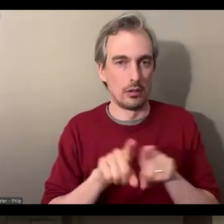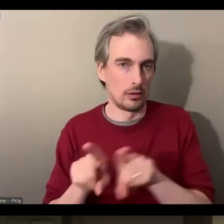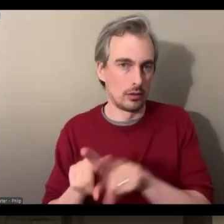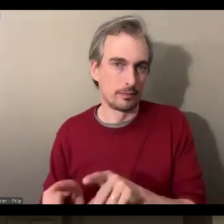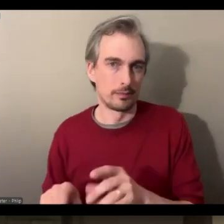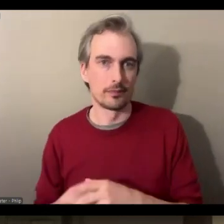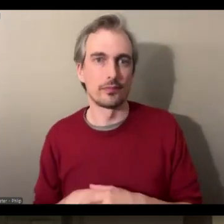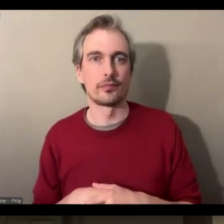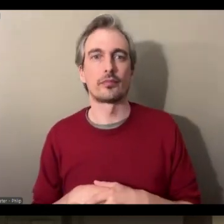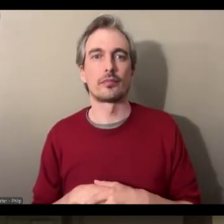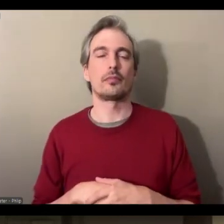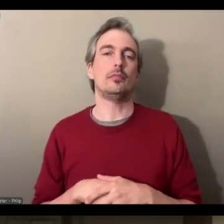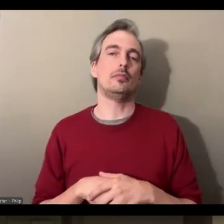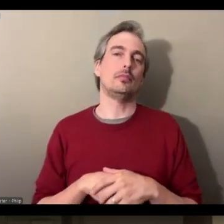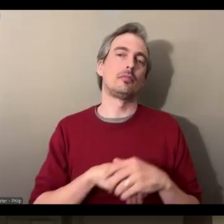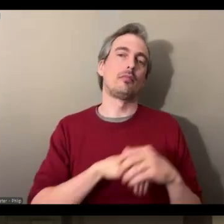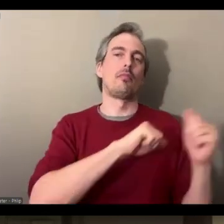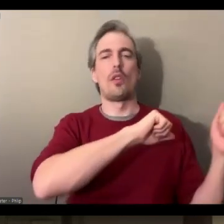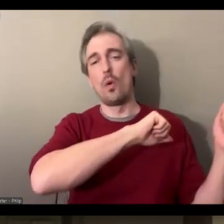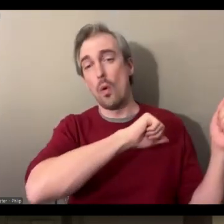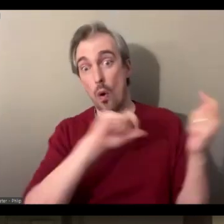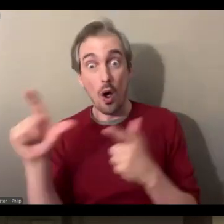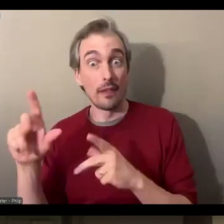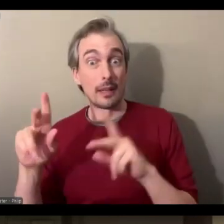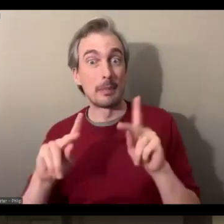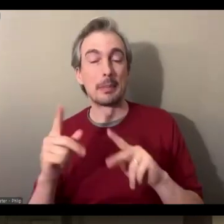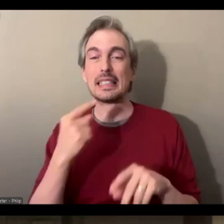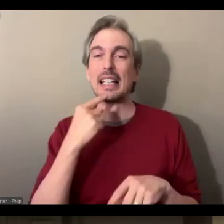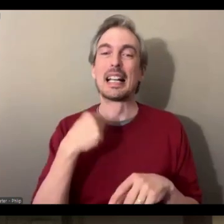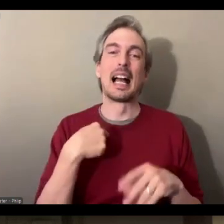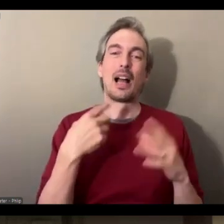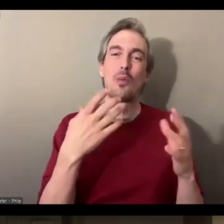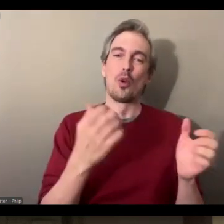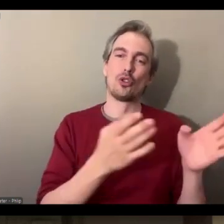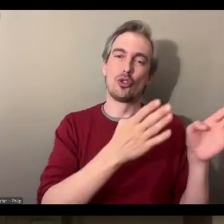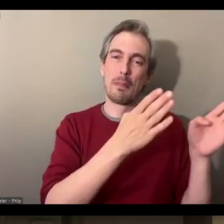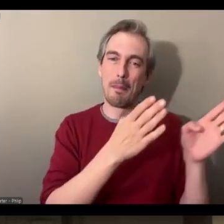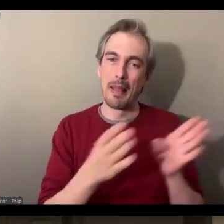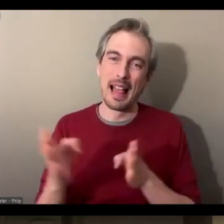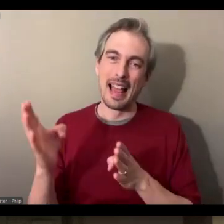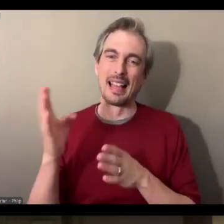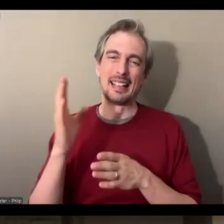said to us: I want to plan every part of my visit in advance. This makes perfect sense.